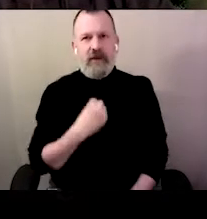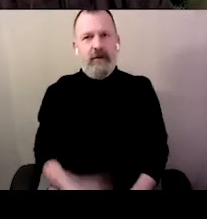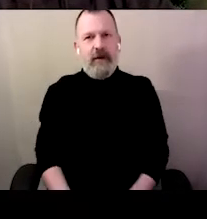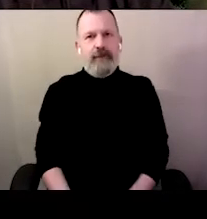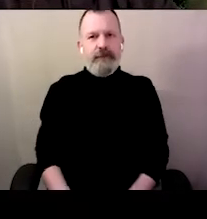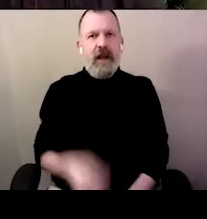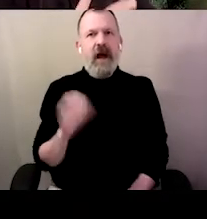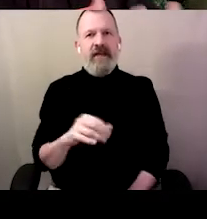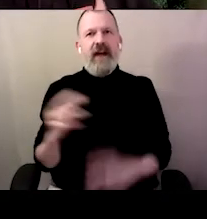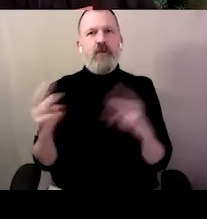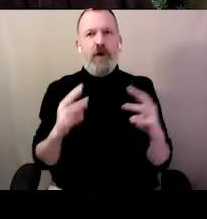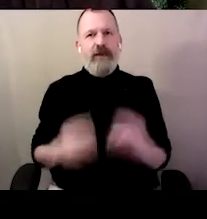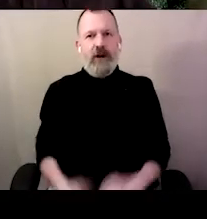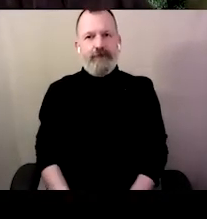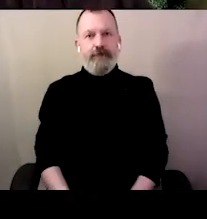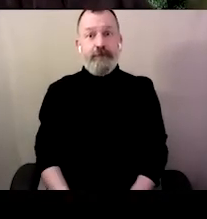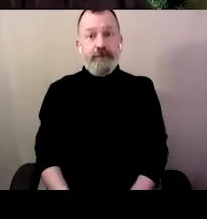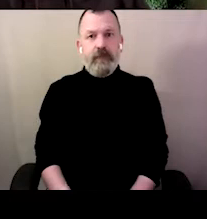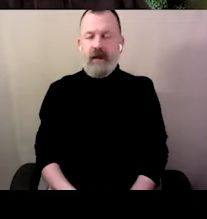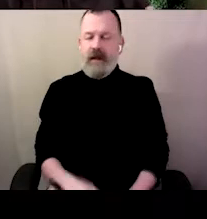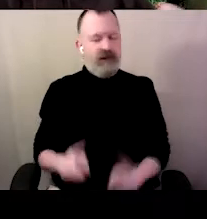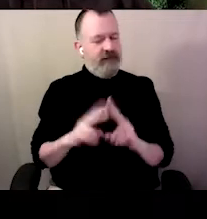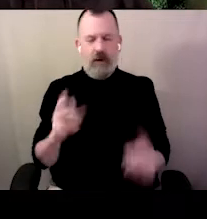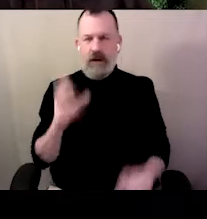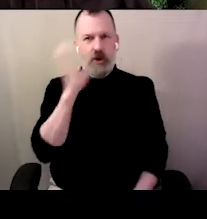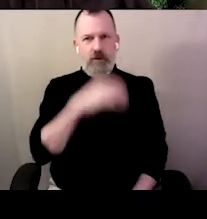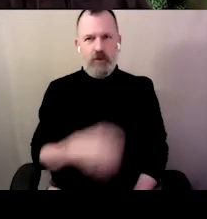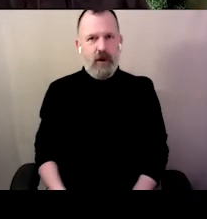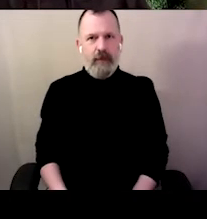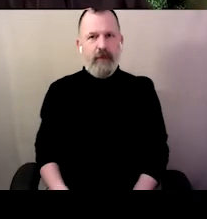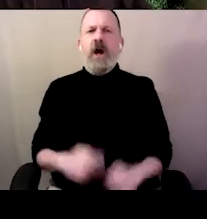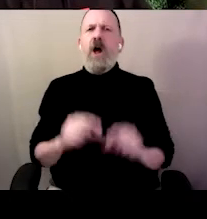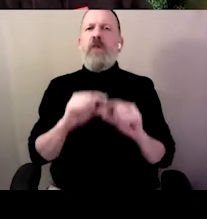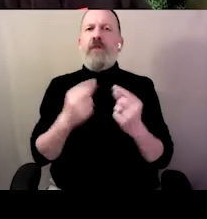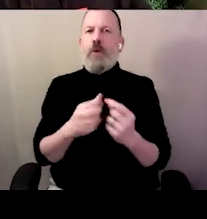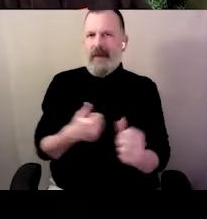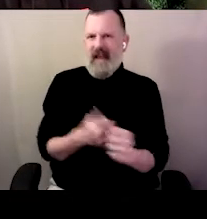CalebBarlow: And this is very unusual because the group behind this, which is also the actor behind